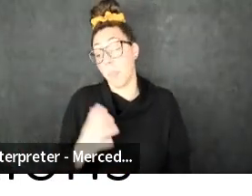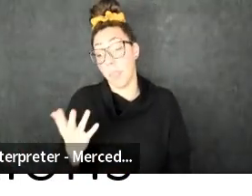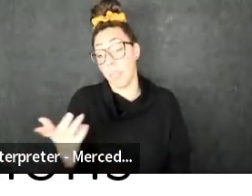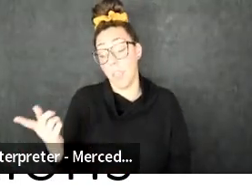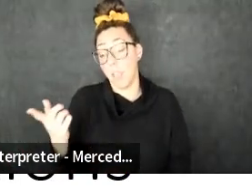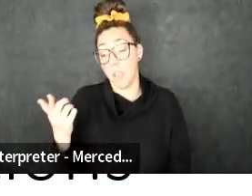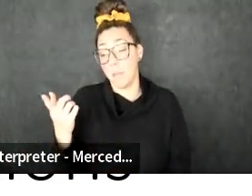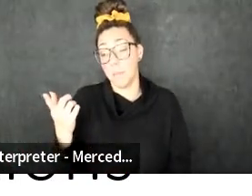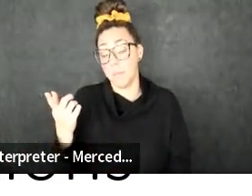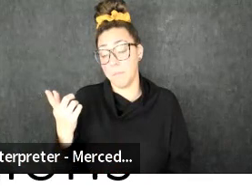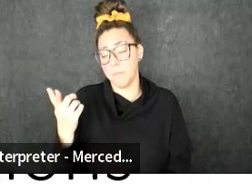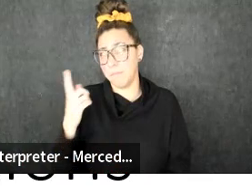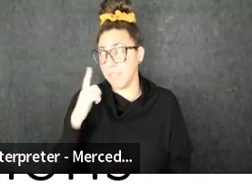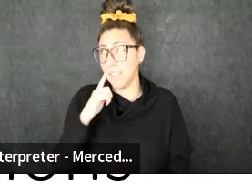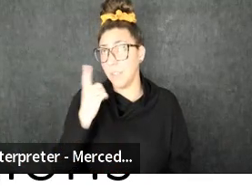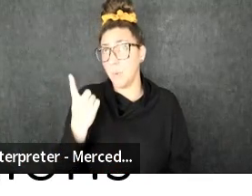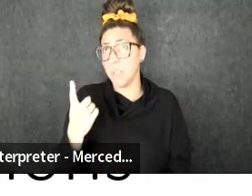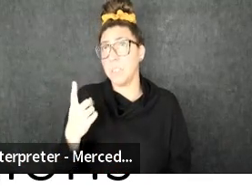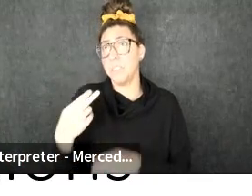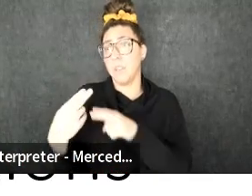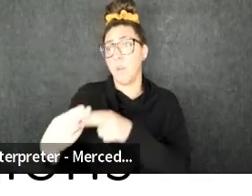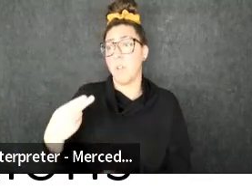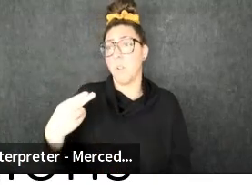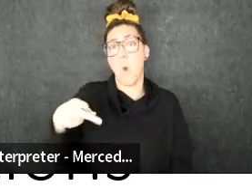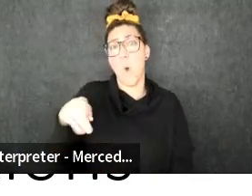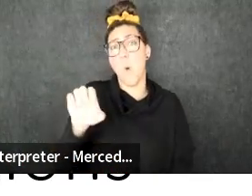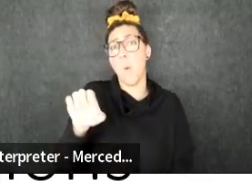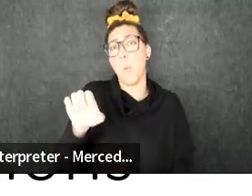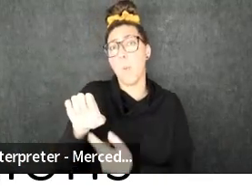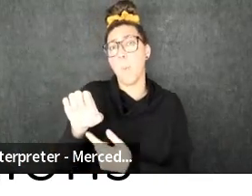I think it's called Hope, the housing initiative,